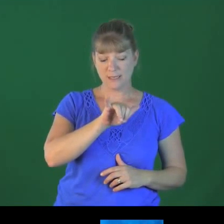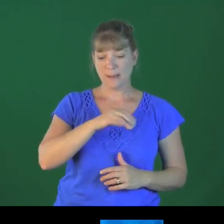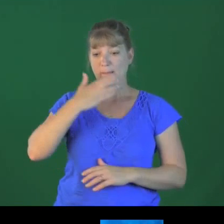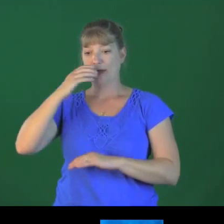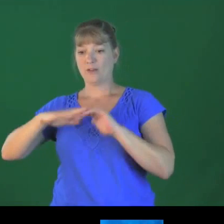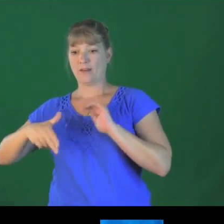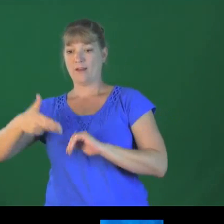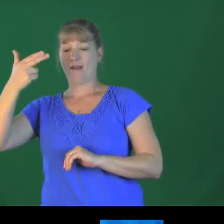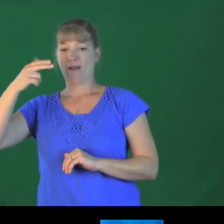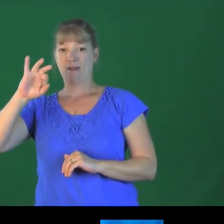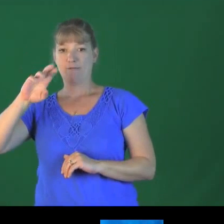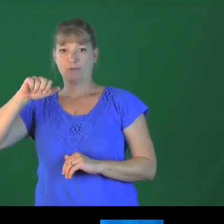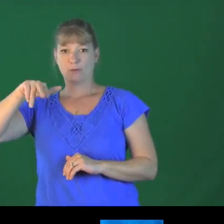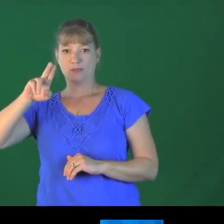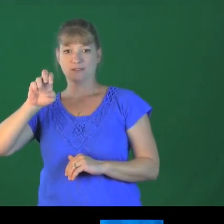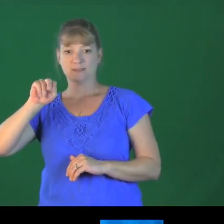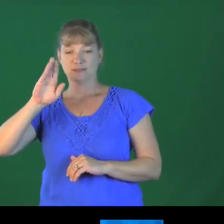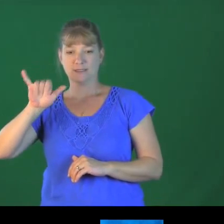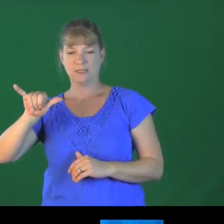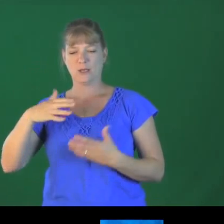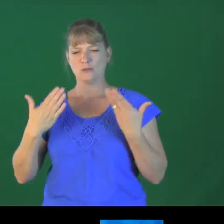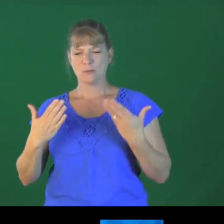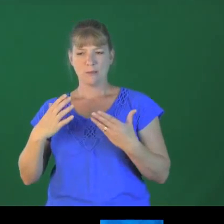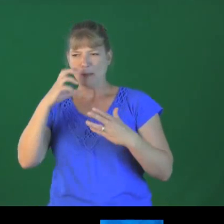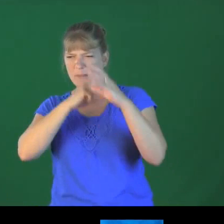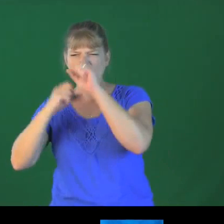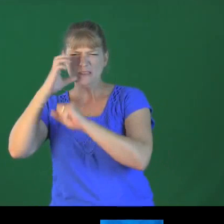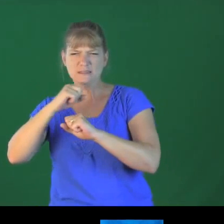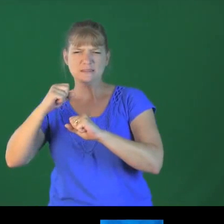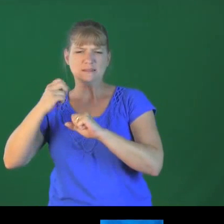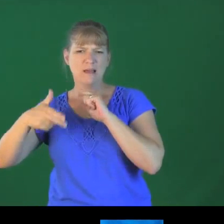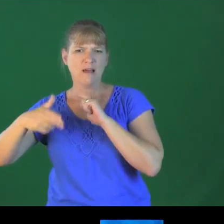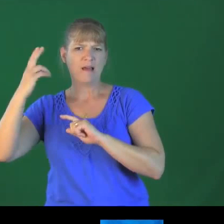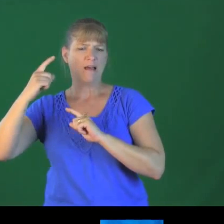This individual might miss some of the high pitch speech sounds,